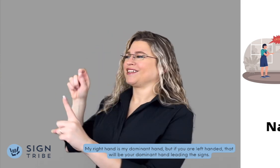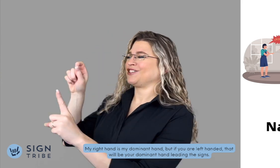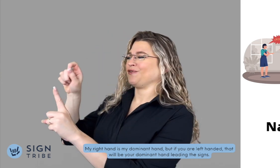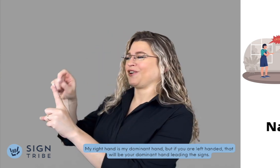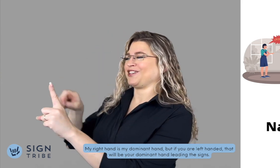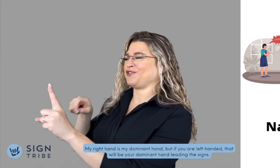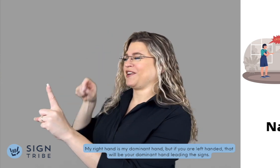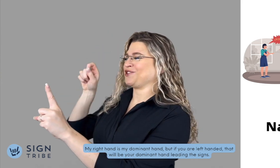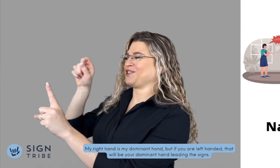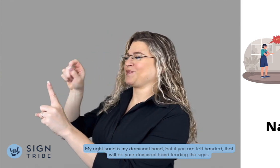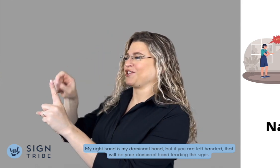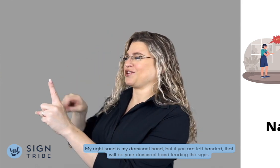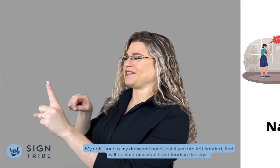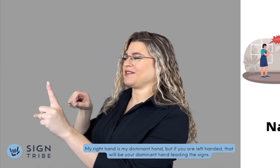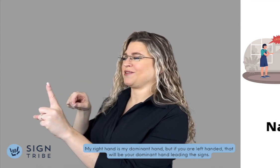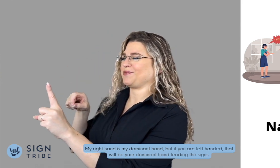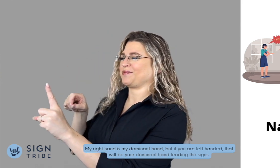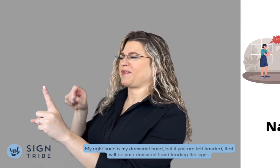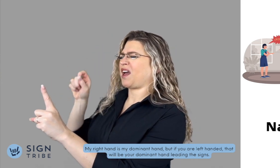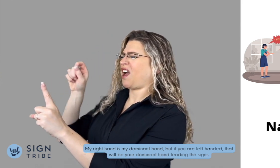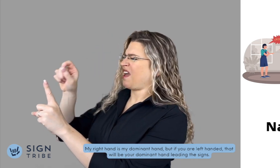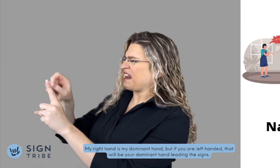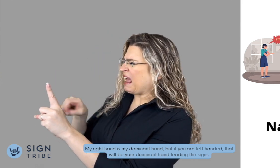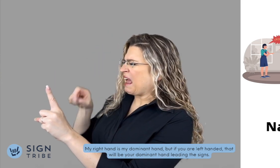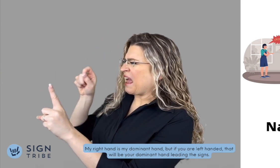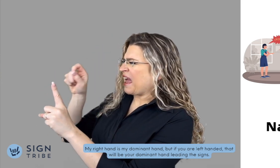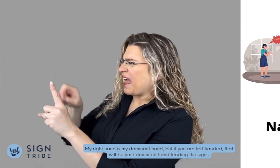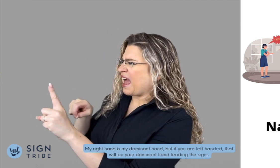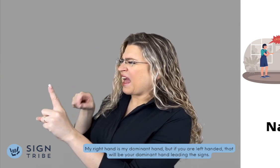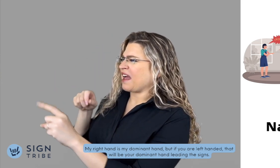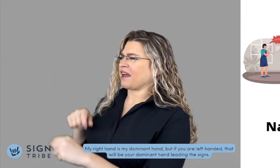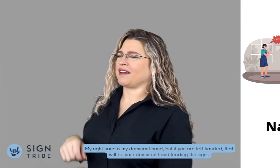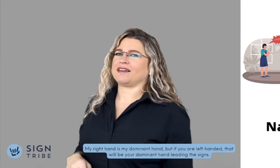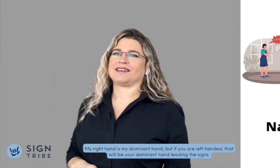Don't forget your facial expressions.